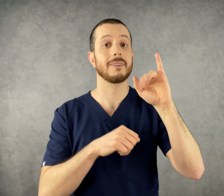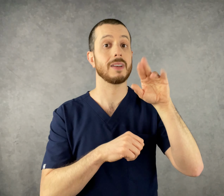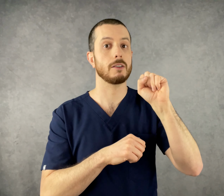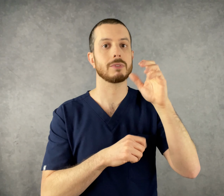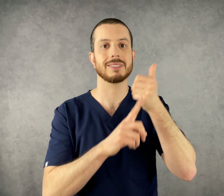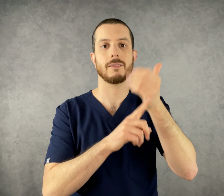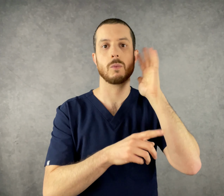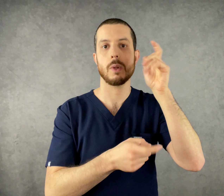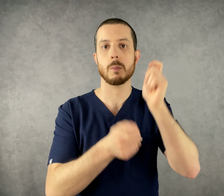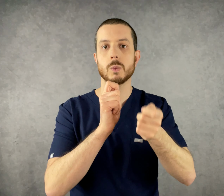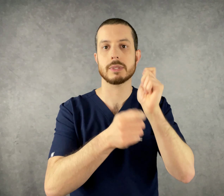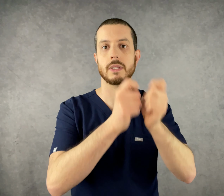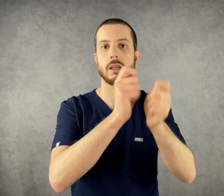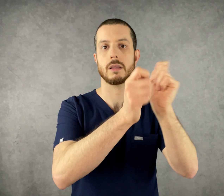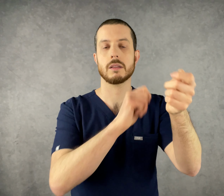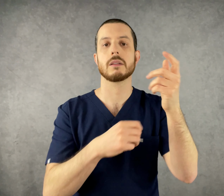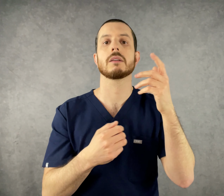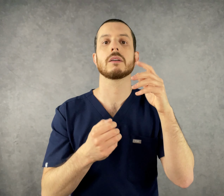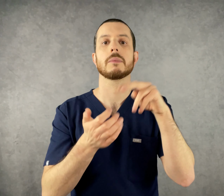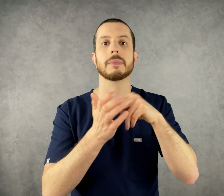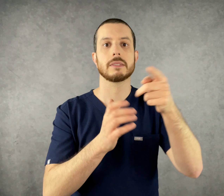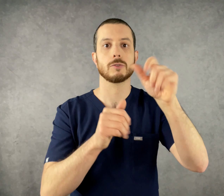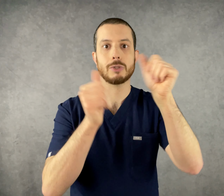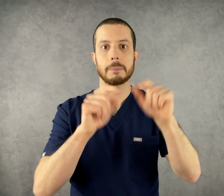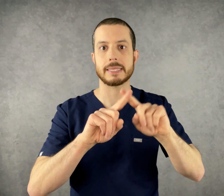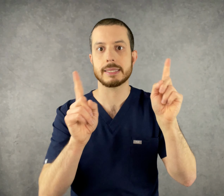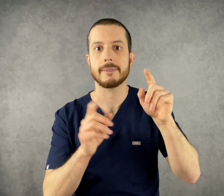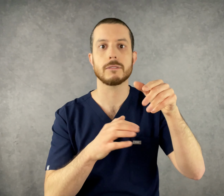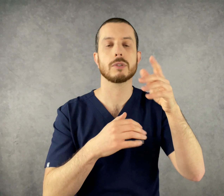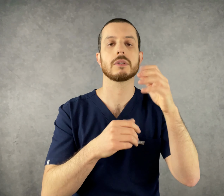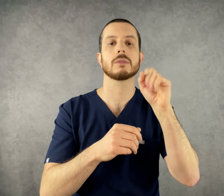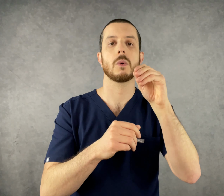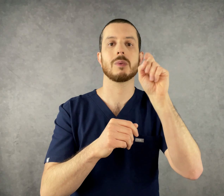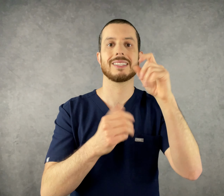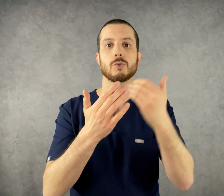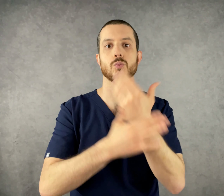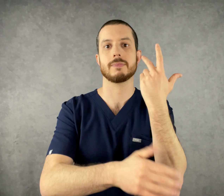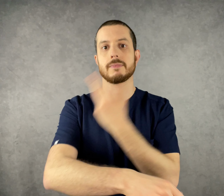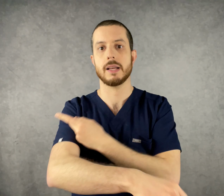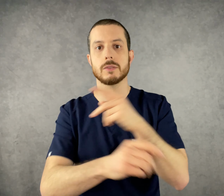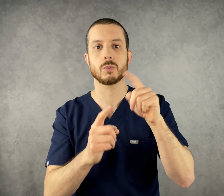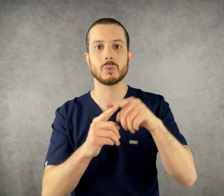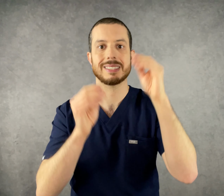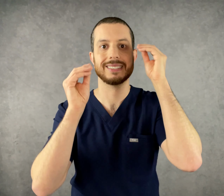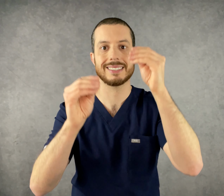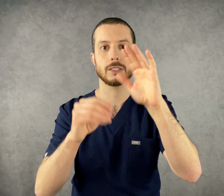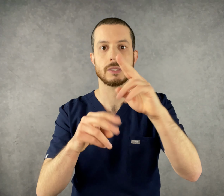It is also possible that the virus will continue to mutate, which means the spike protein may change shape. A new vaccine may need to be designed